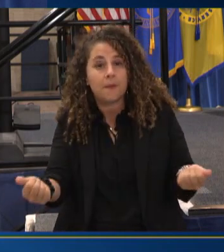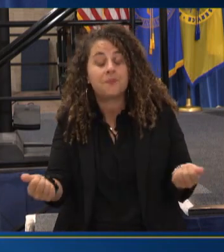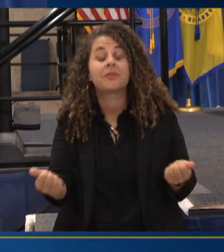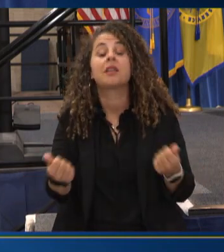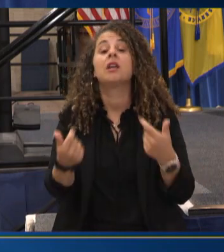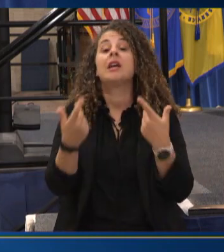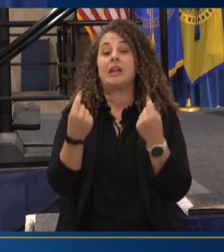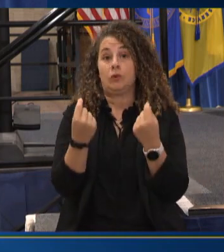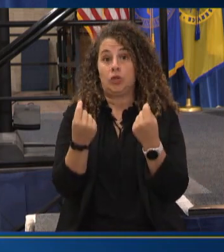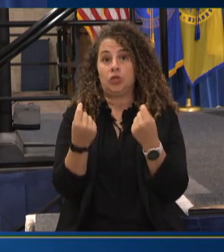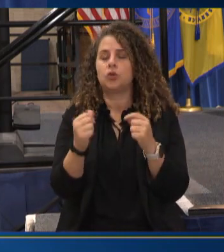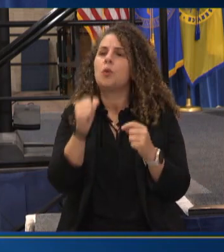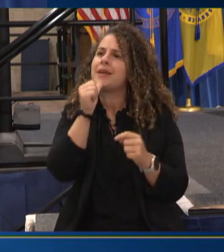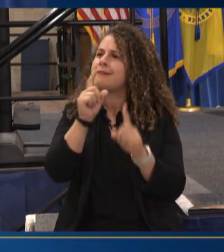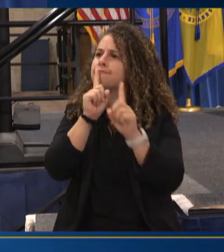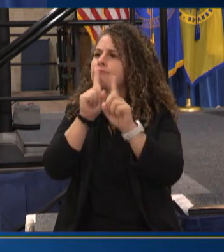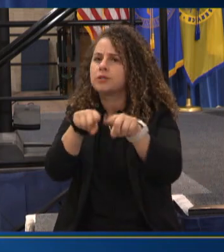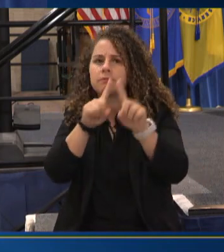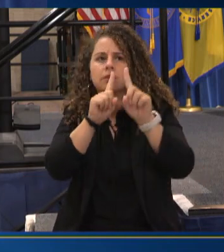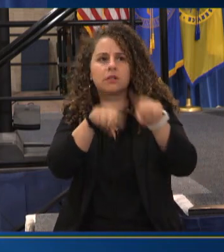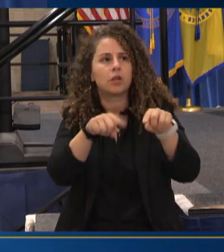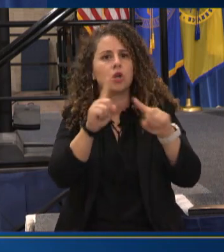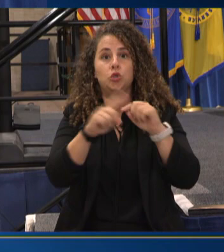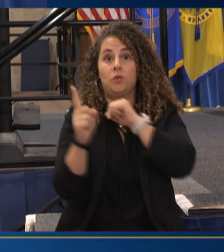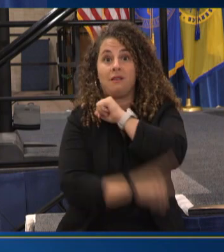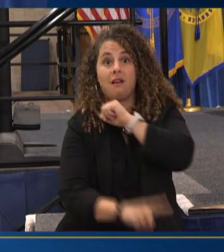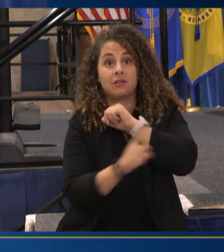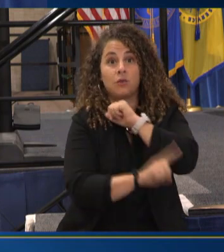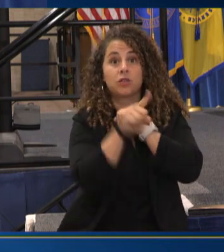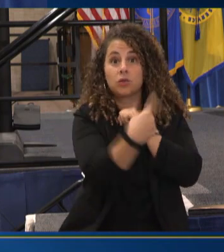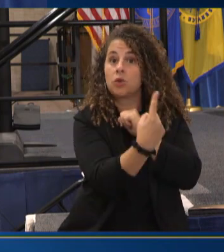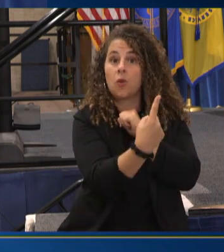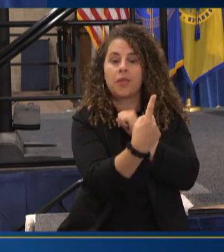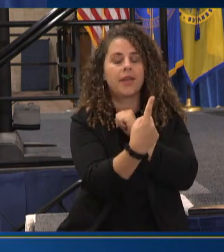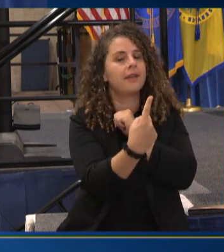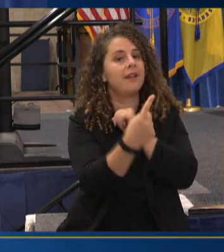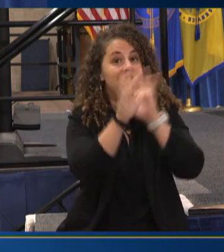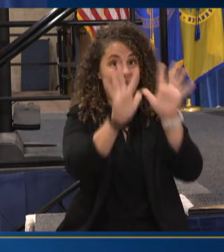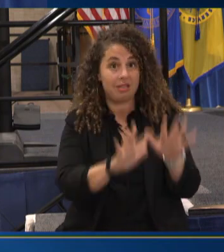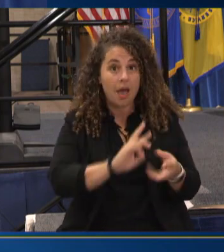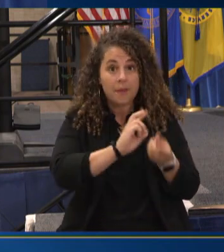we're not just responding to the consequences of climate change, but also